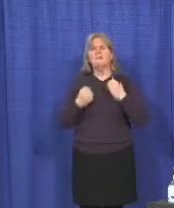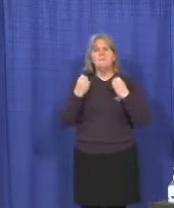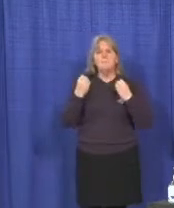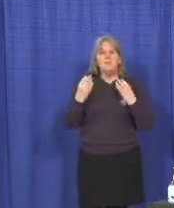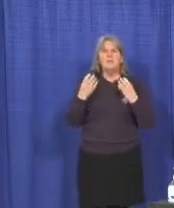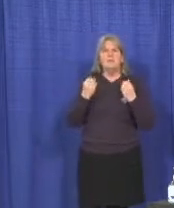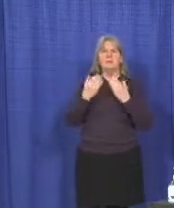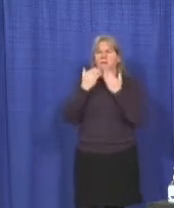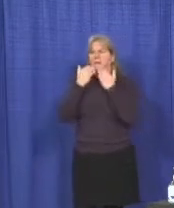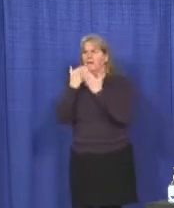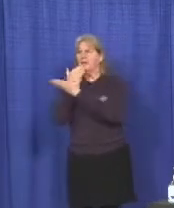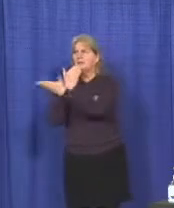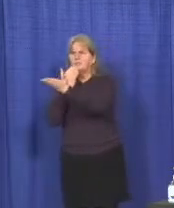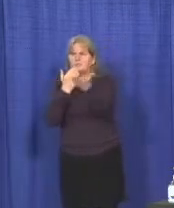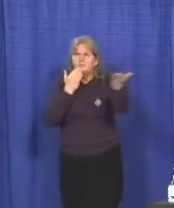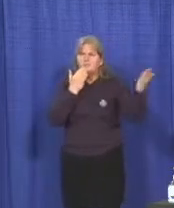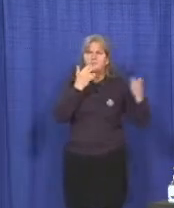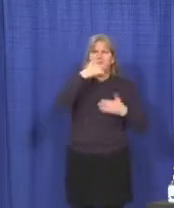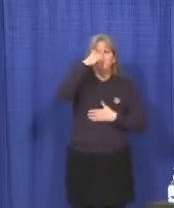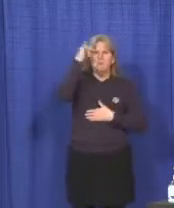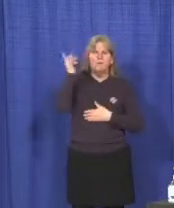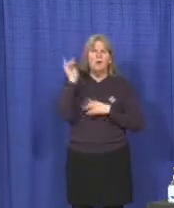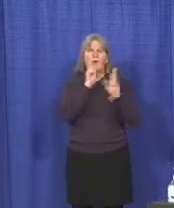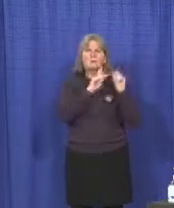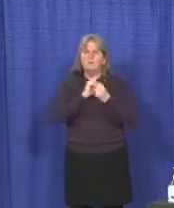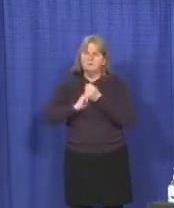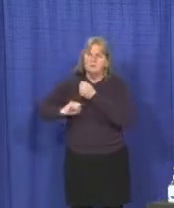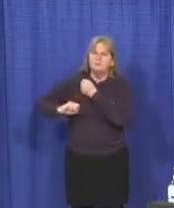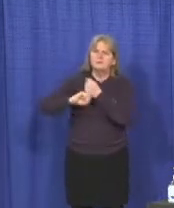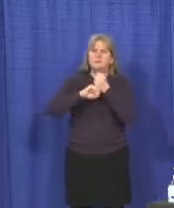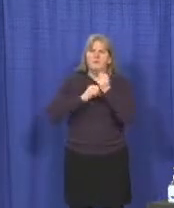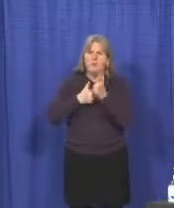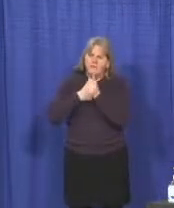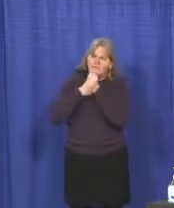Most credit go to all Yukoners.